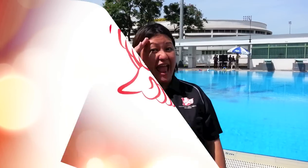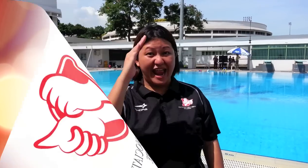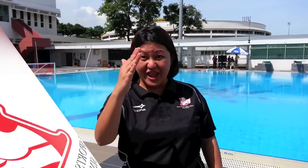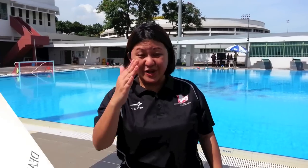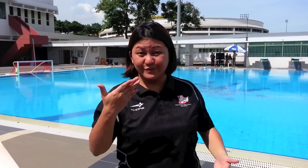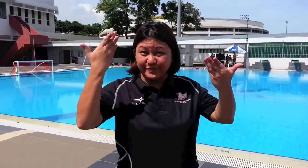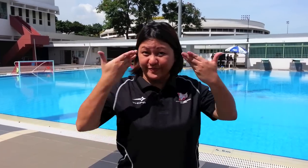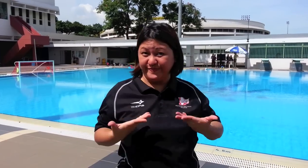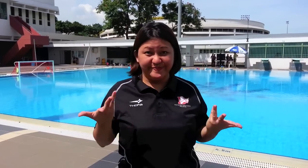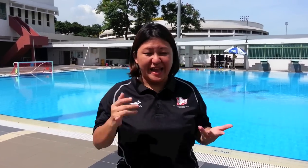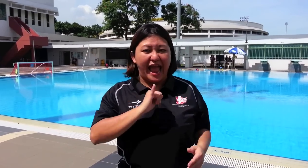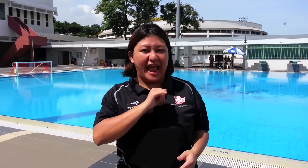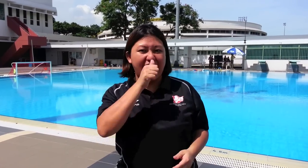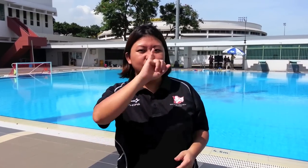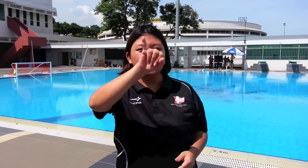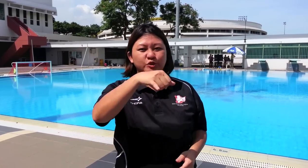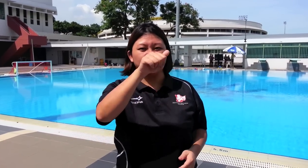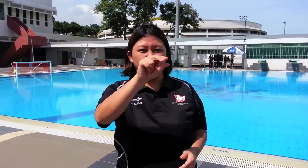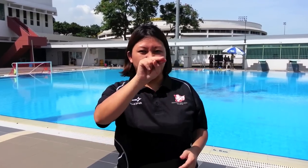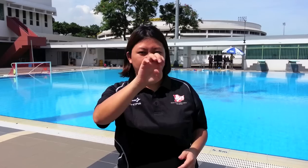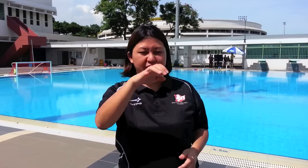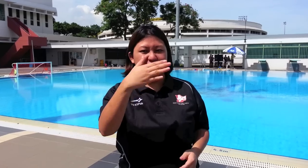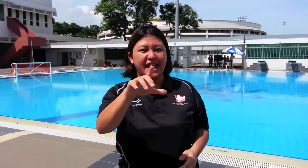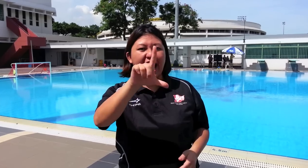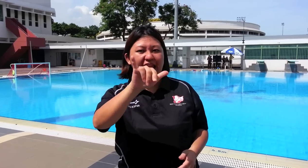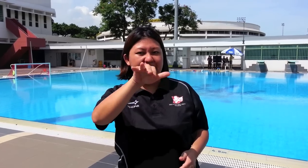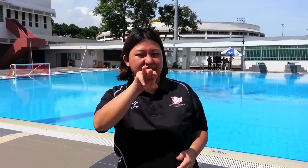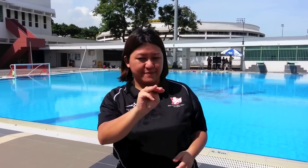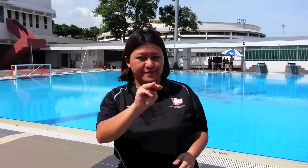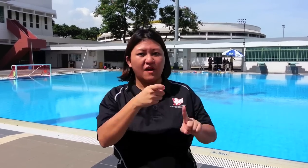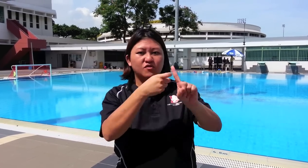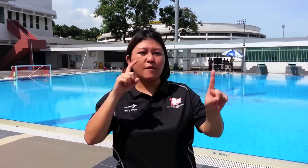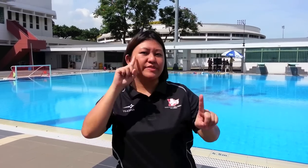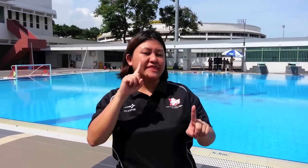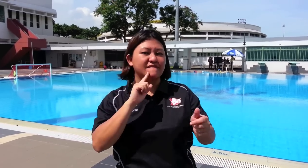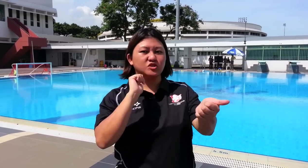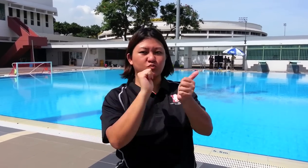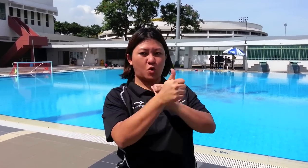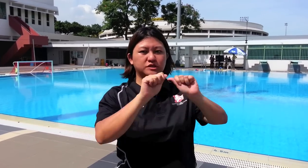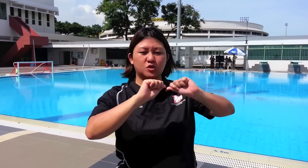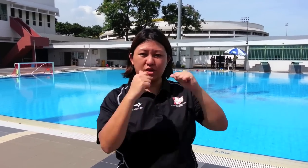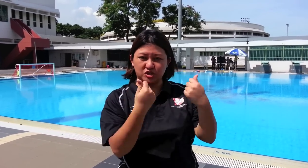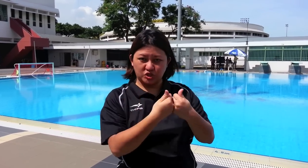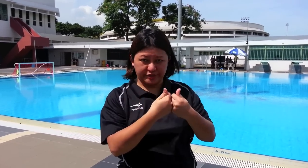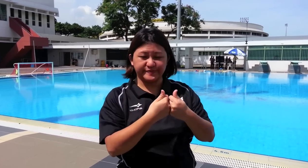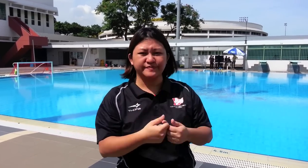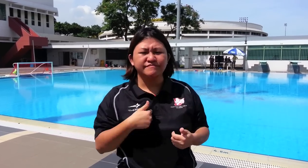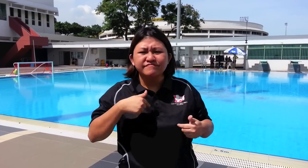Hello, I am Jane Lim from Deaf Sports Association (Singapore).